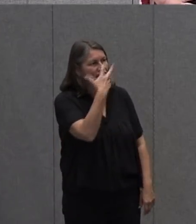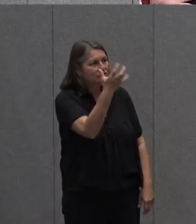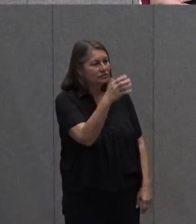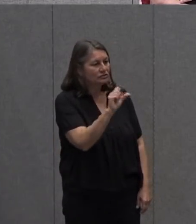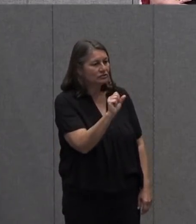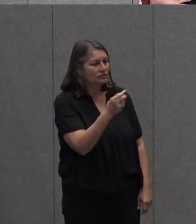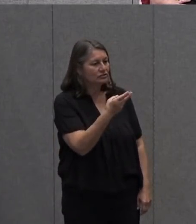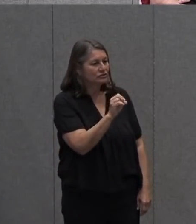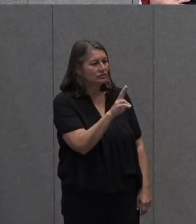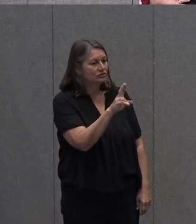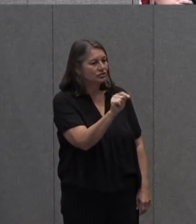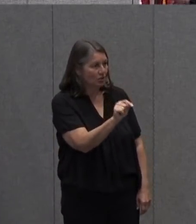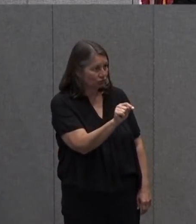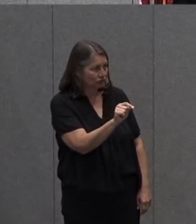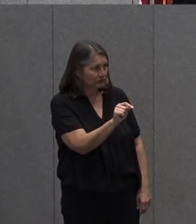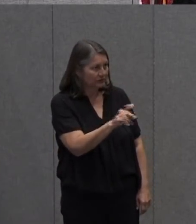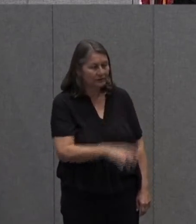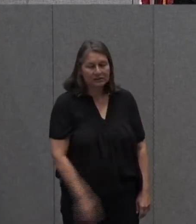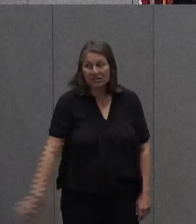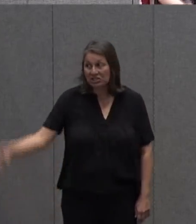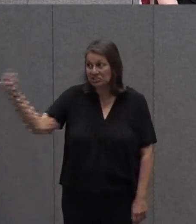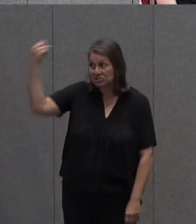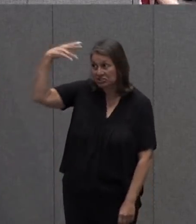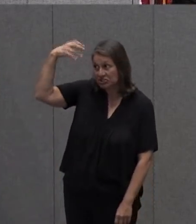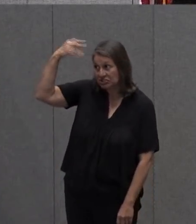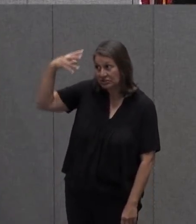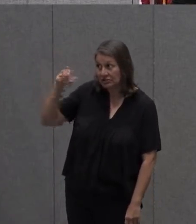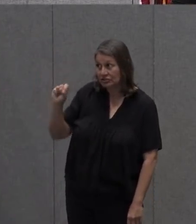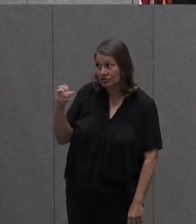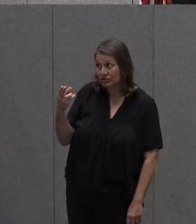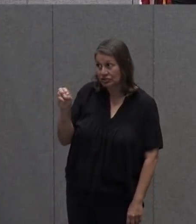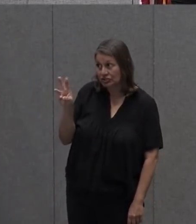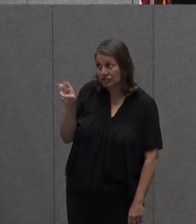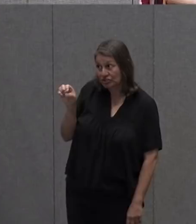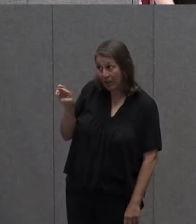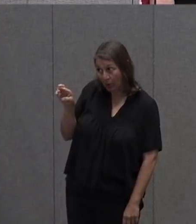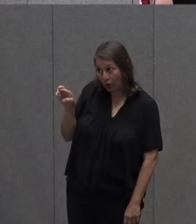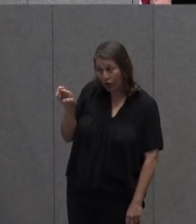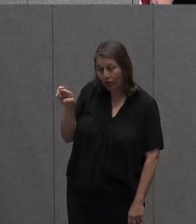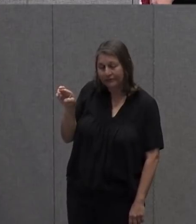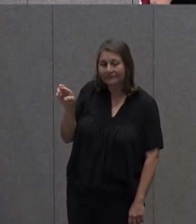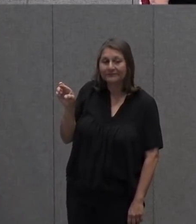Shout, wow, okay, shower. Oh, well that's something you would use - I was thinking shampoo that you use in the shower. - In the shower, yes.